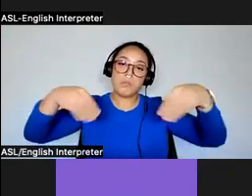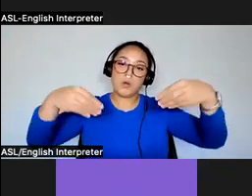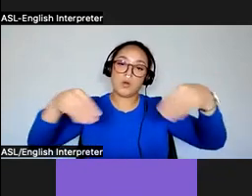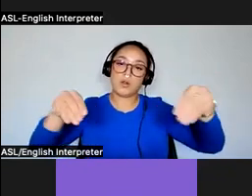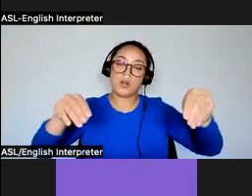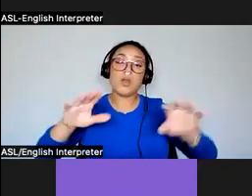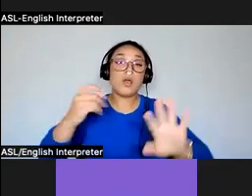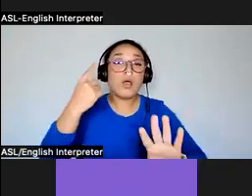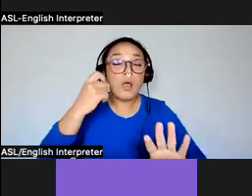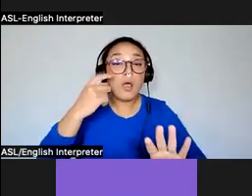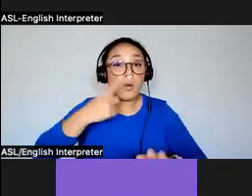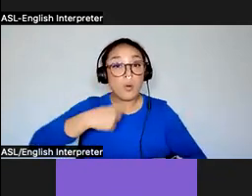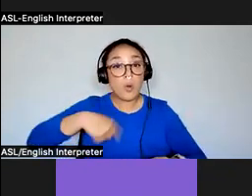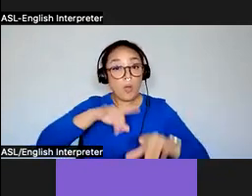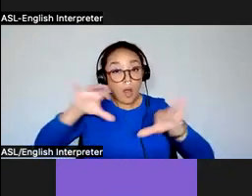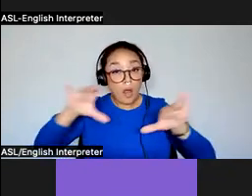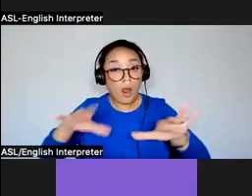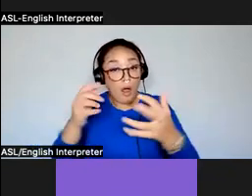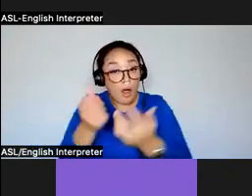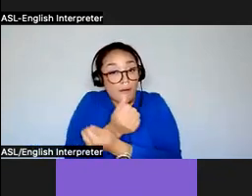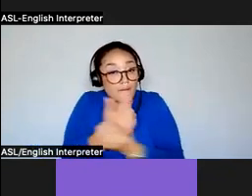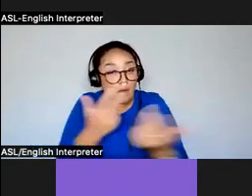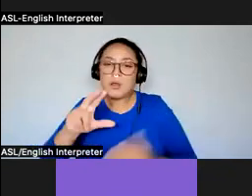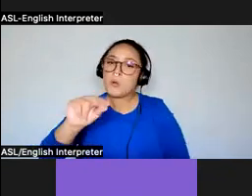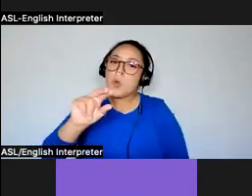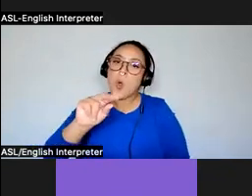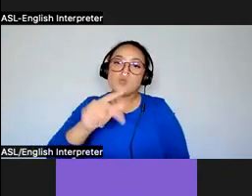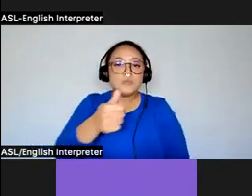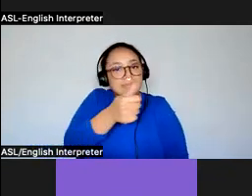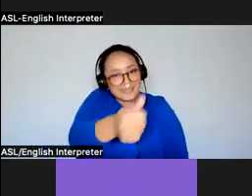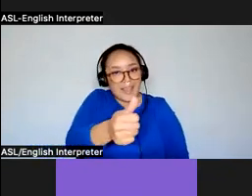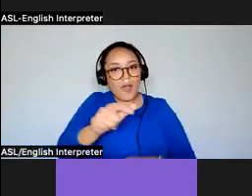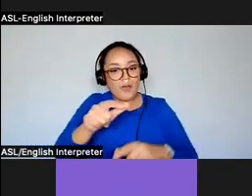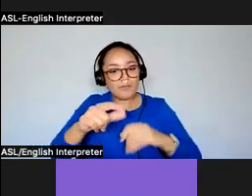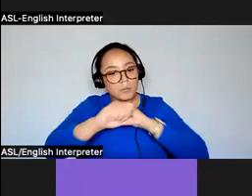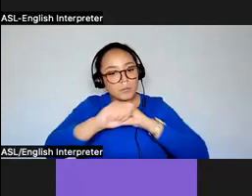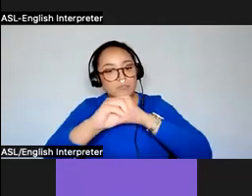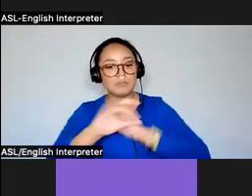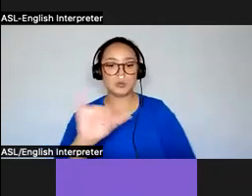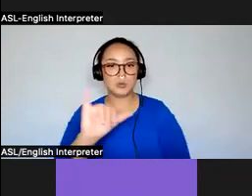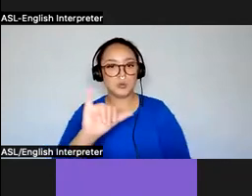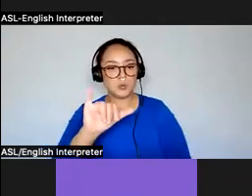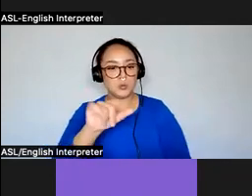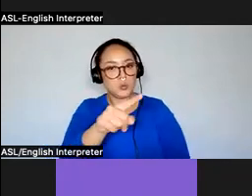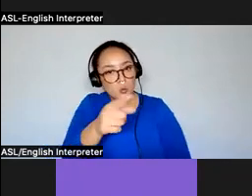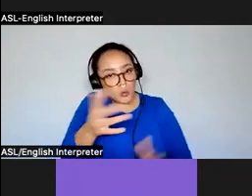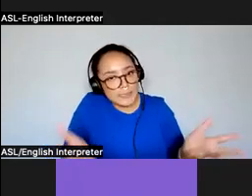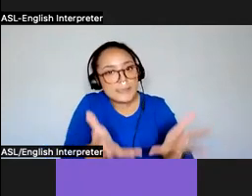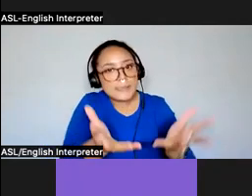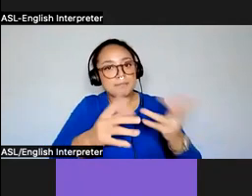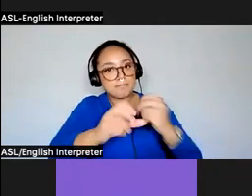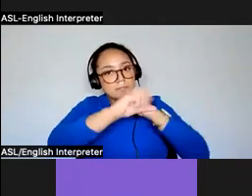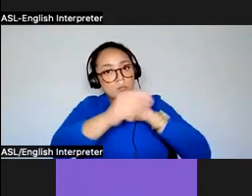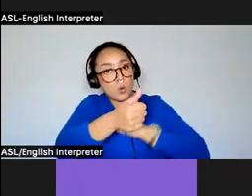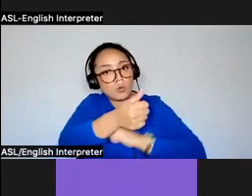and promotion as well, the more the better.